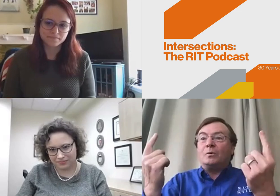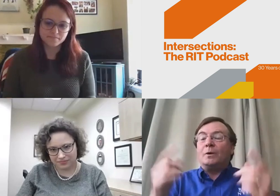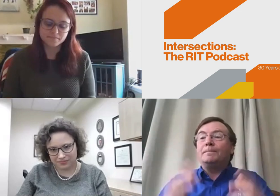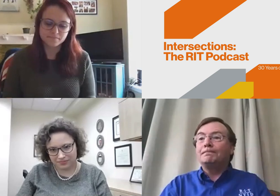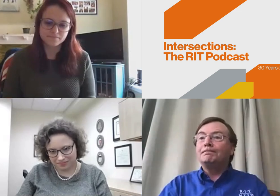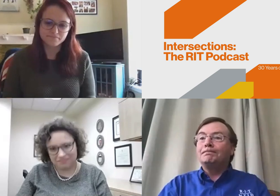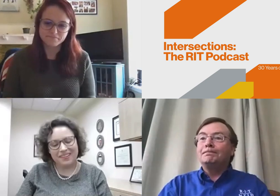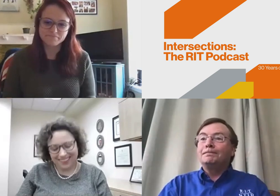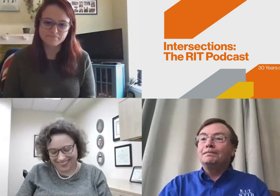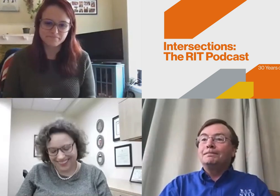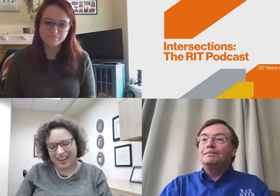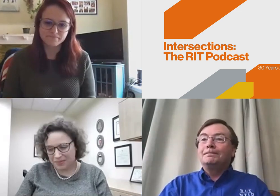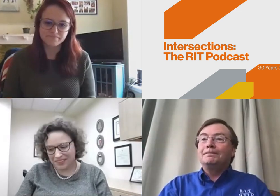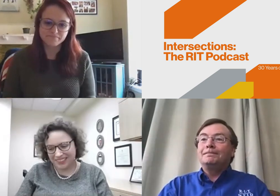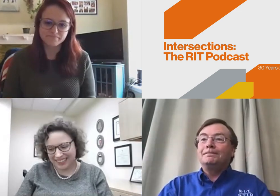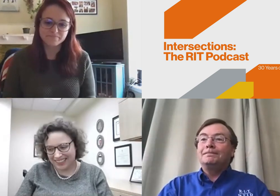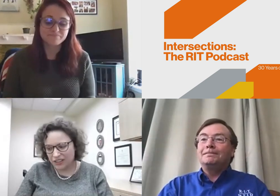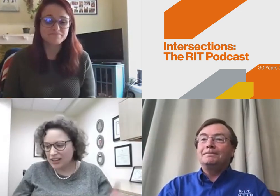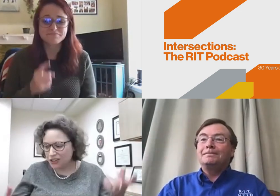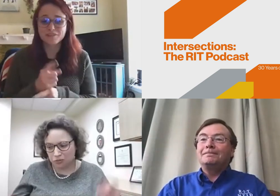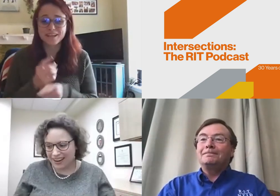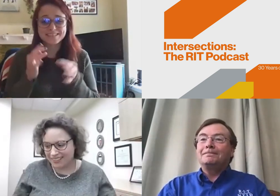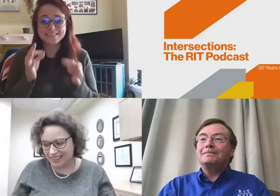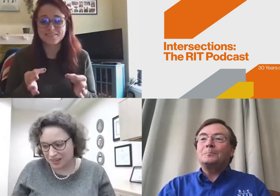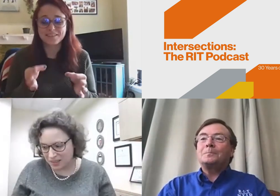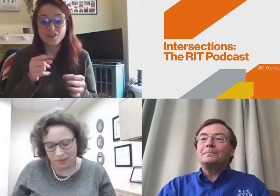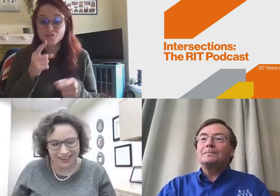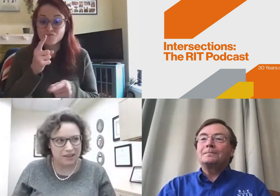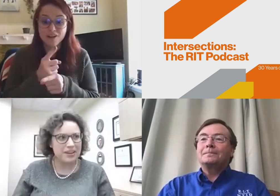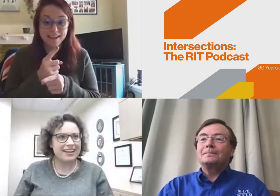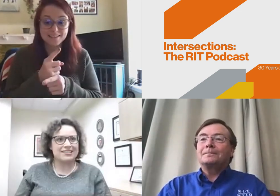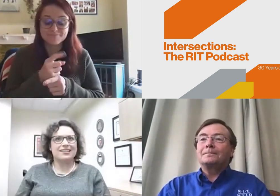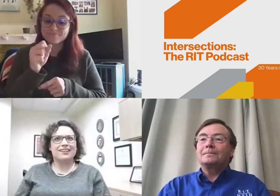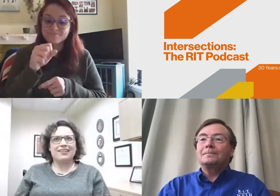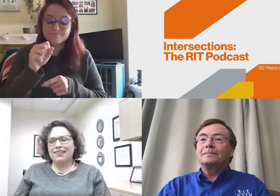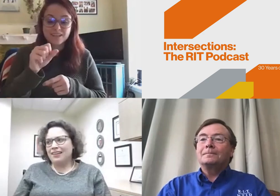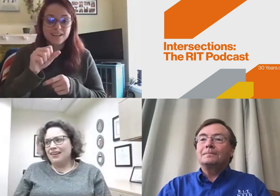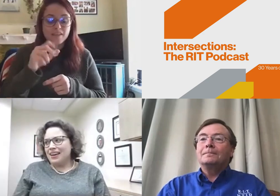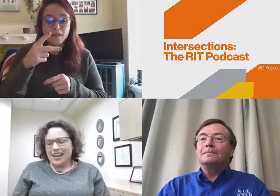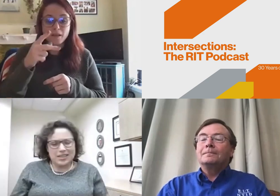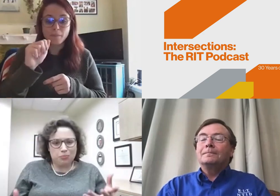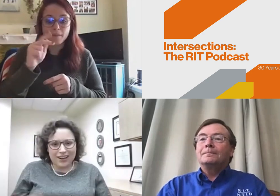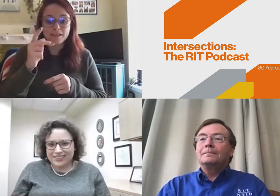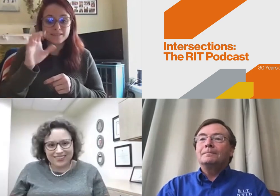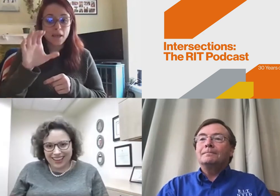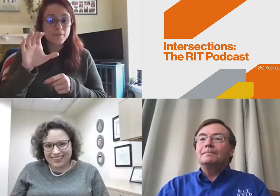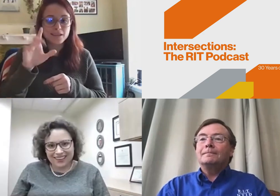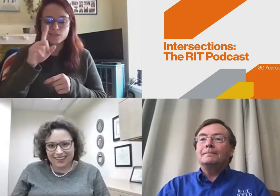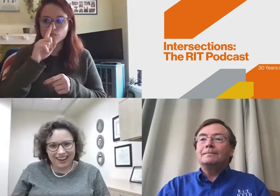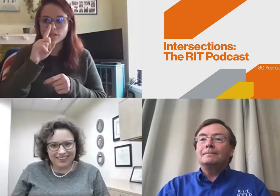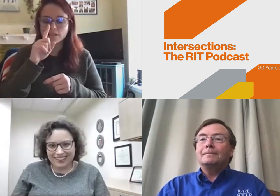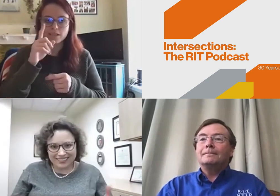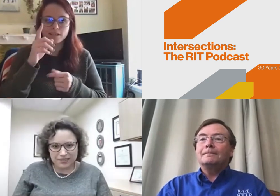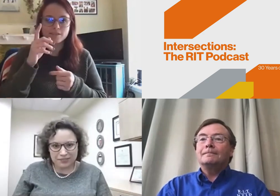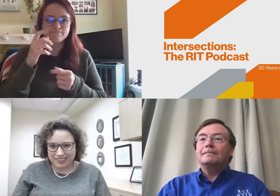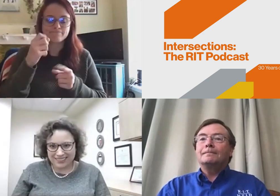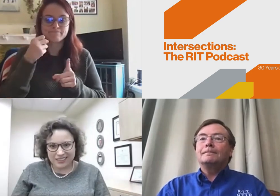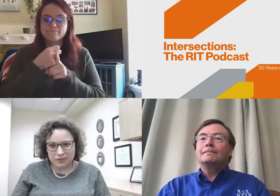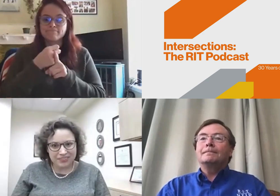Absolutely, yeah. And you're right that the pandemic has brought to light and highlighted different accessibility